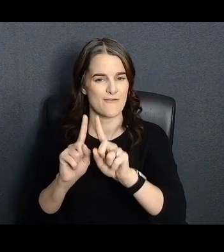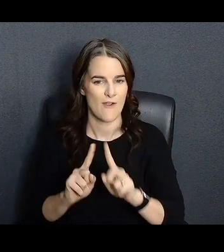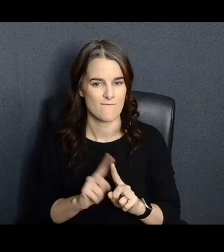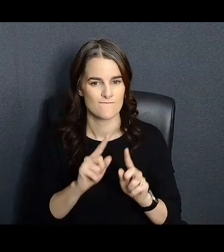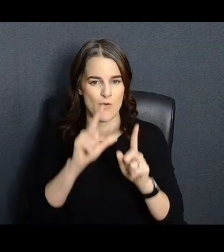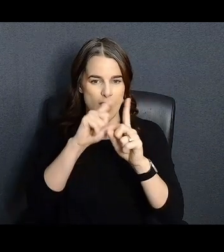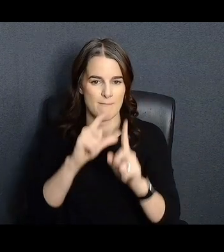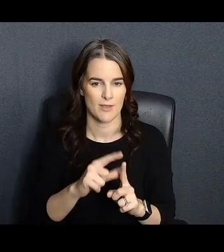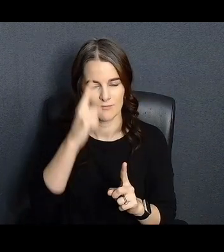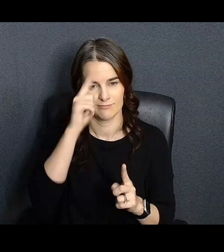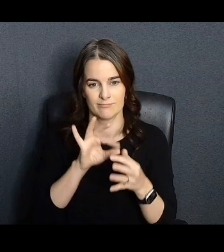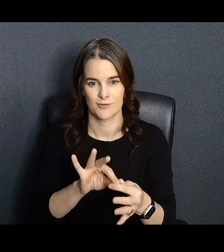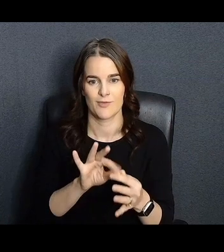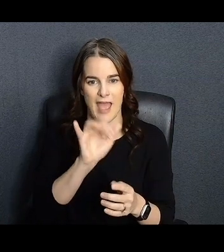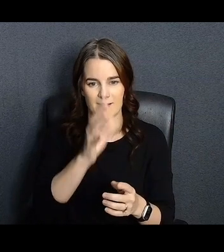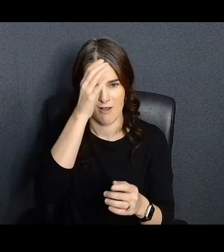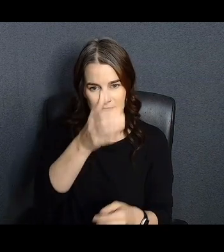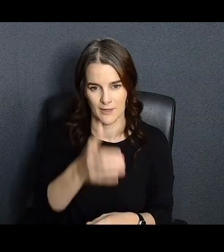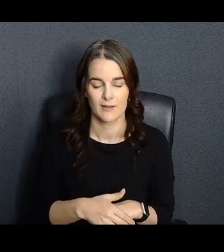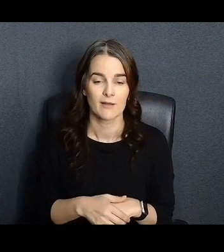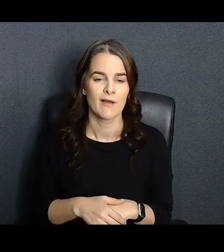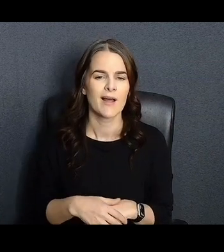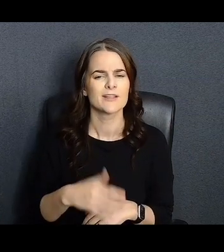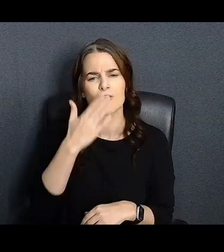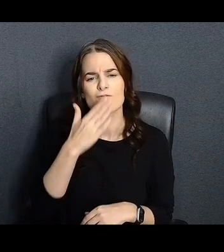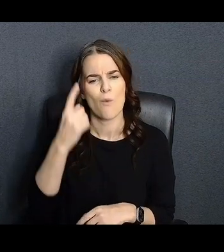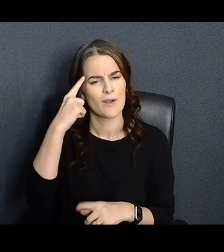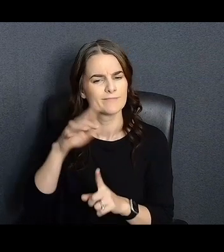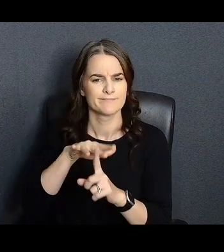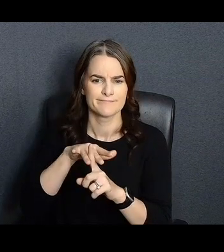And this is meant for contextual communication.